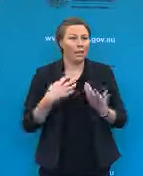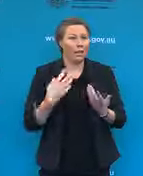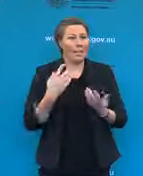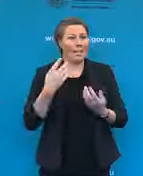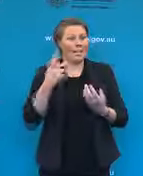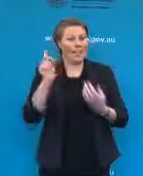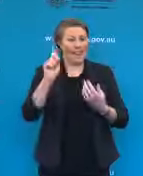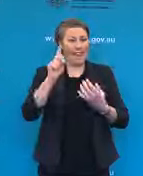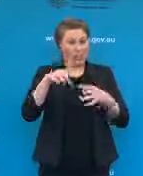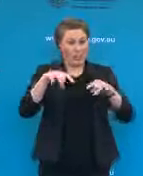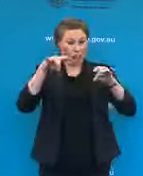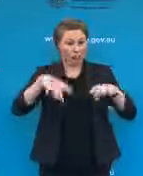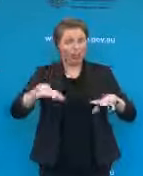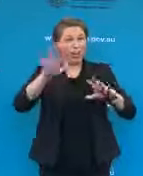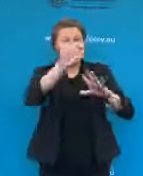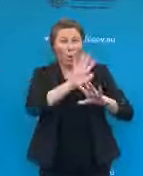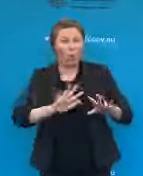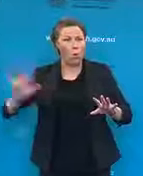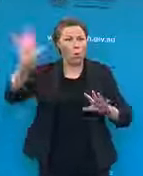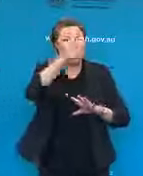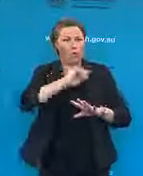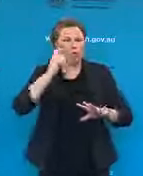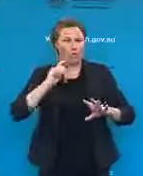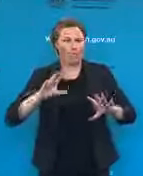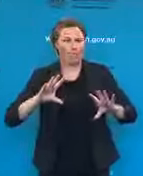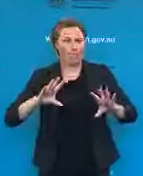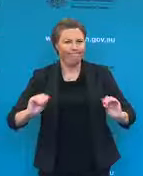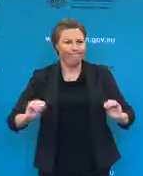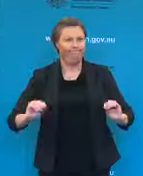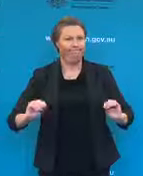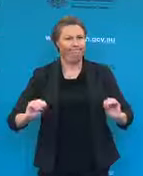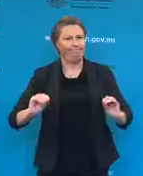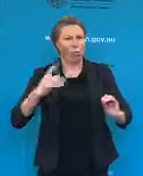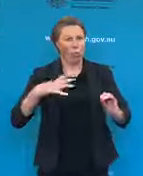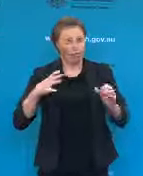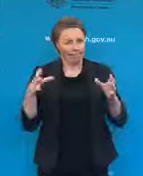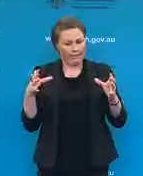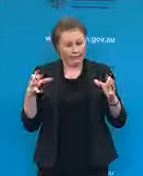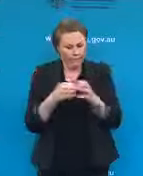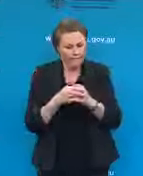national strategy that is to suppress this virus to very, very low levels. We